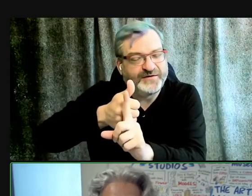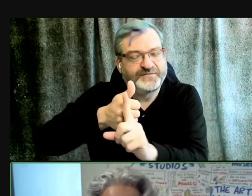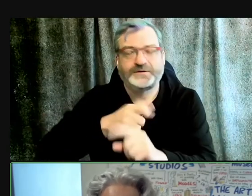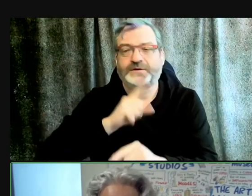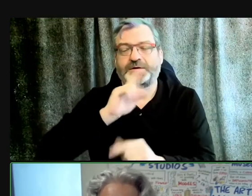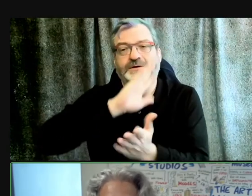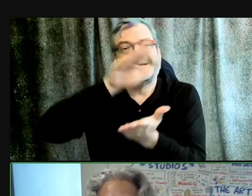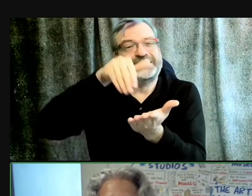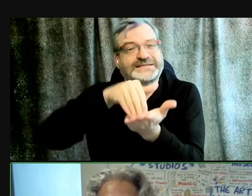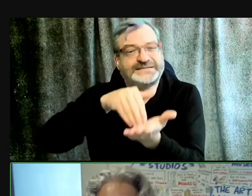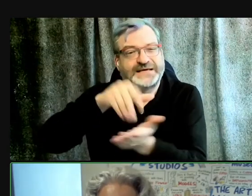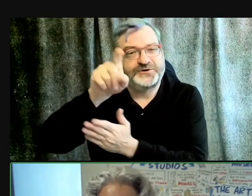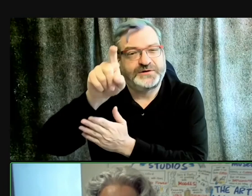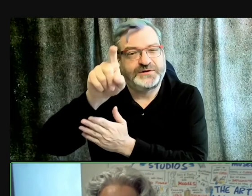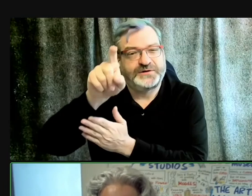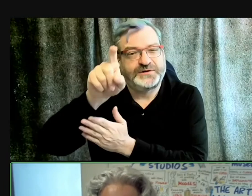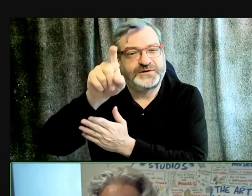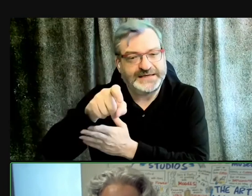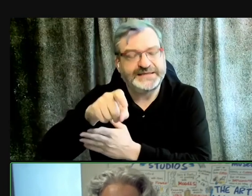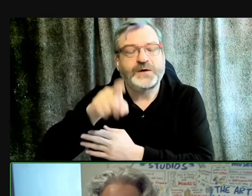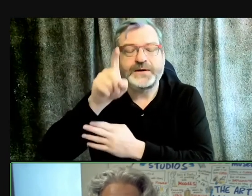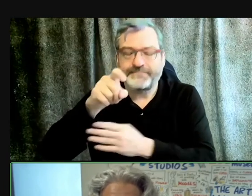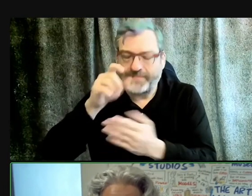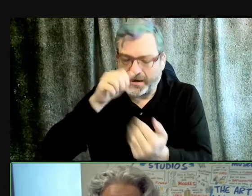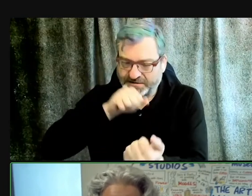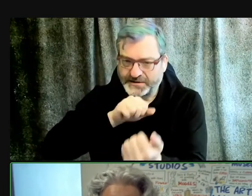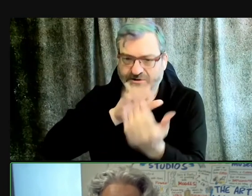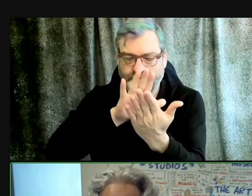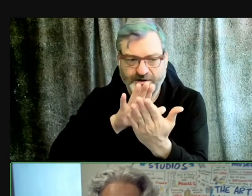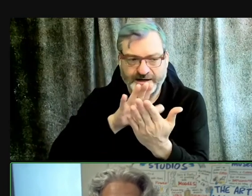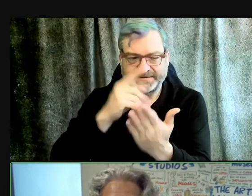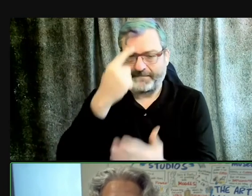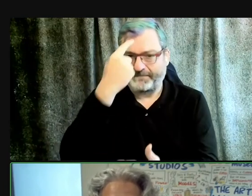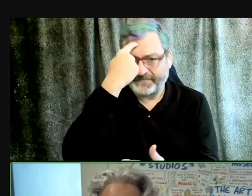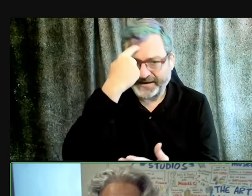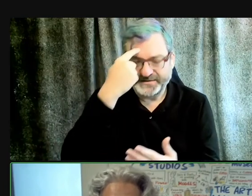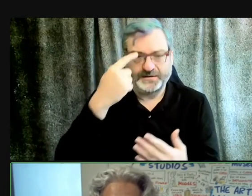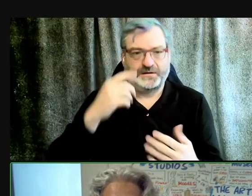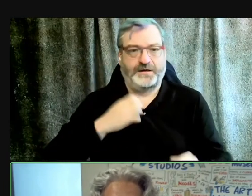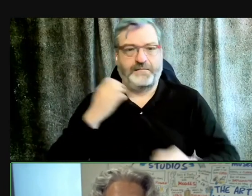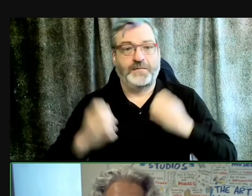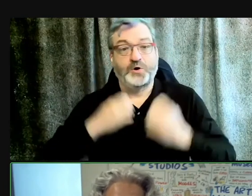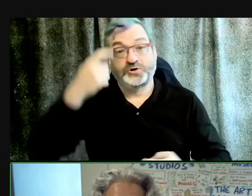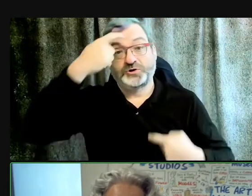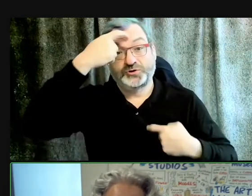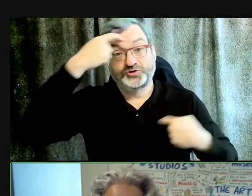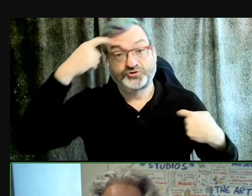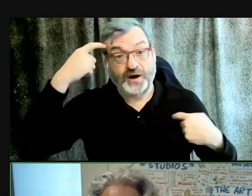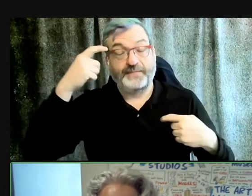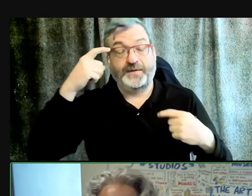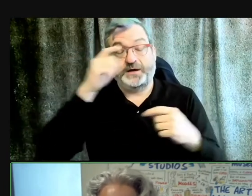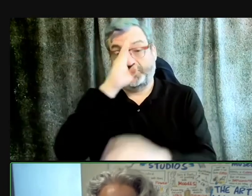the mental and emotional traumas of audiences directly. And I'm thrilled to be listening to them with you today.